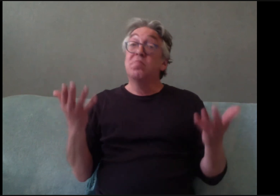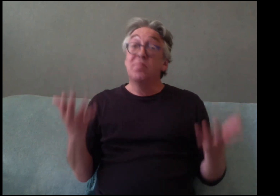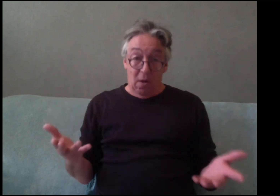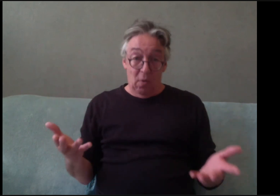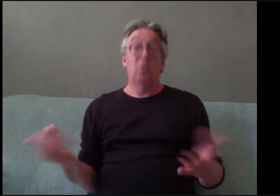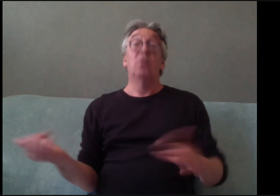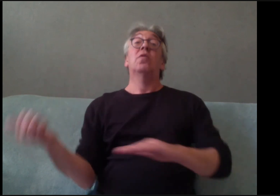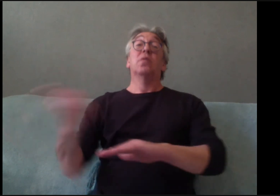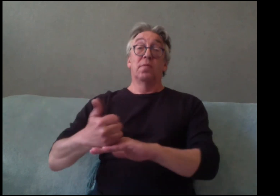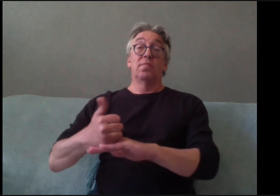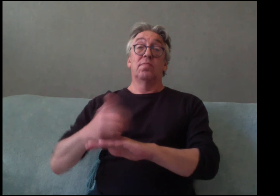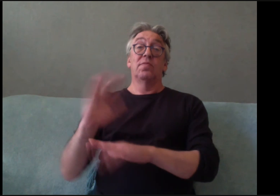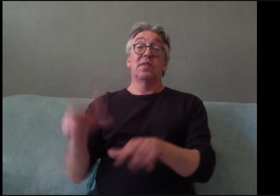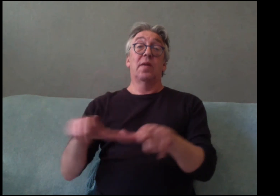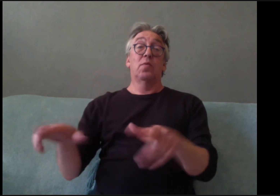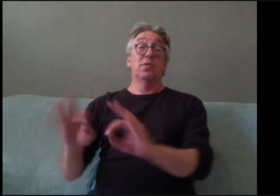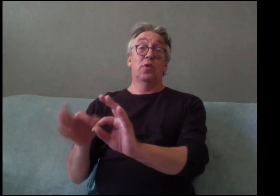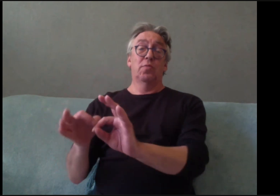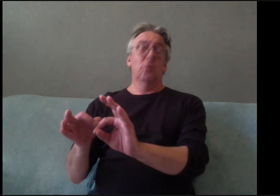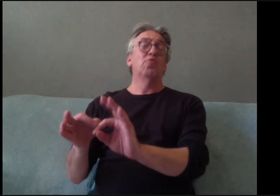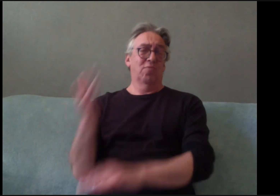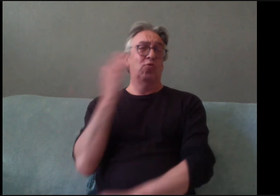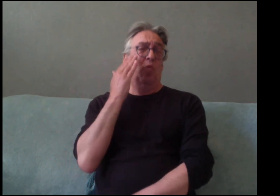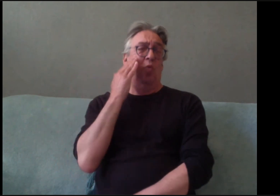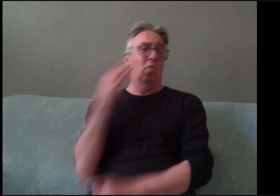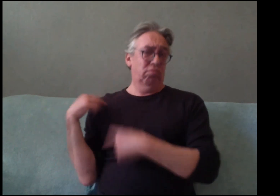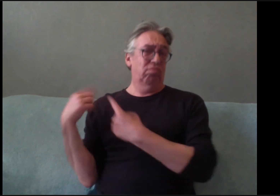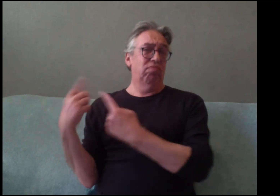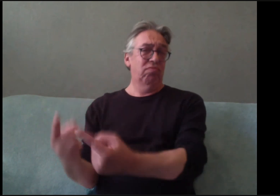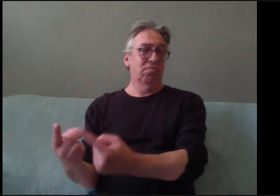I'm not sure about subtitles. Yeah. Sorry.